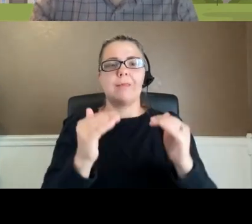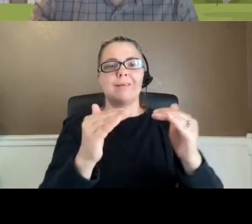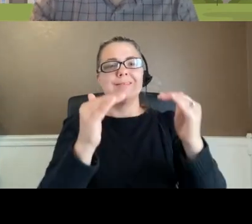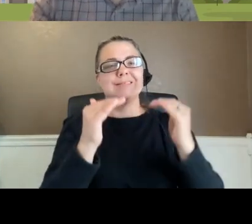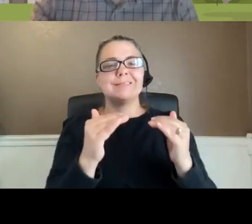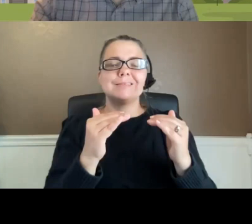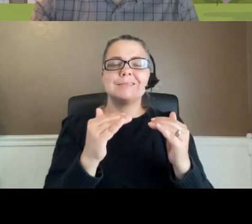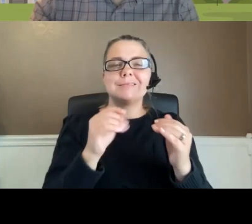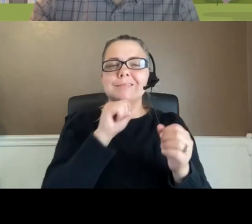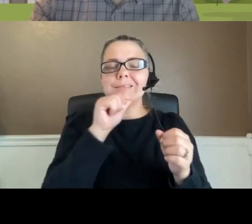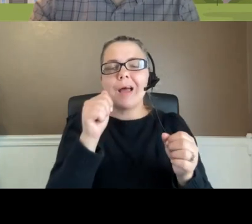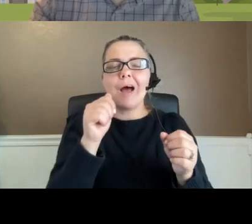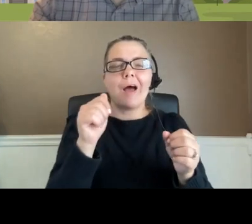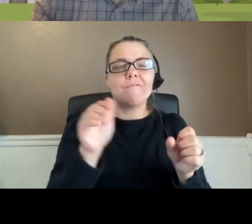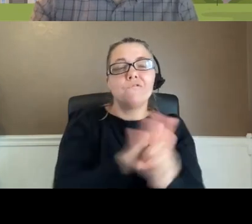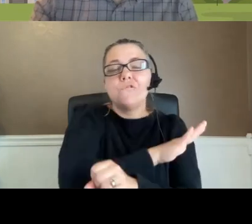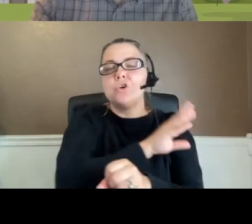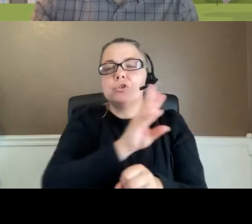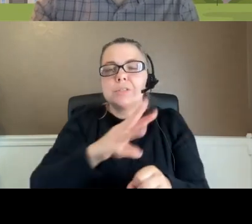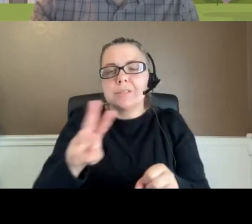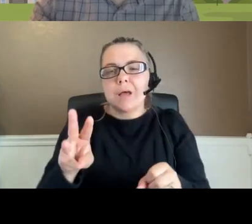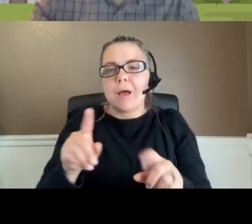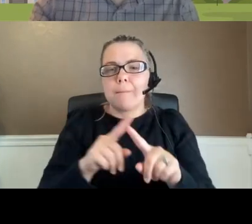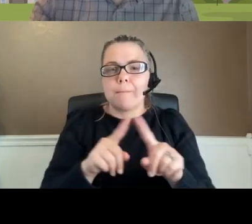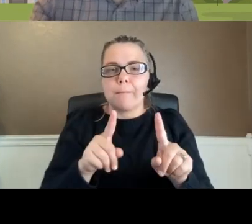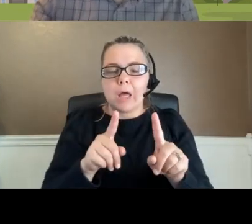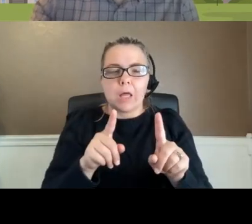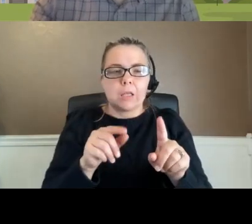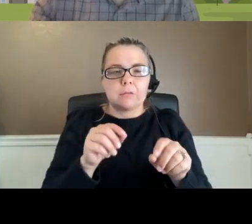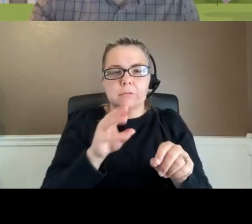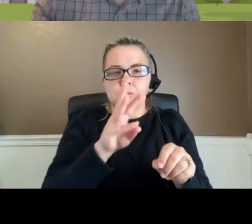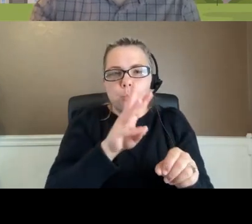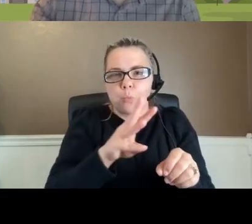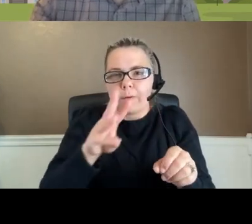high level examination of accessibility. That's looking at site areas. Maybe various templates